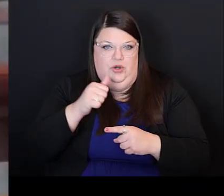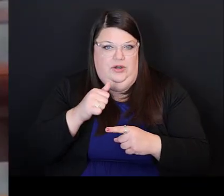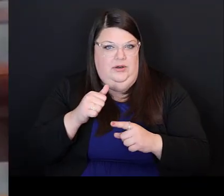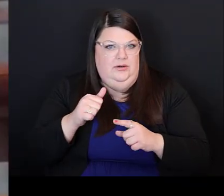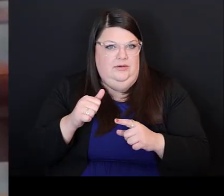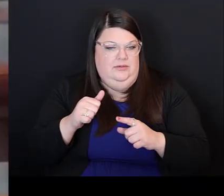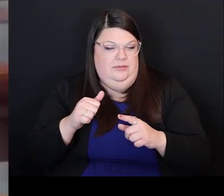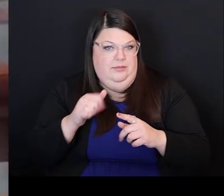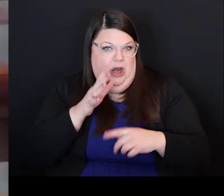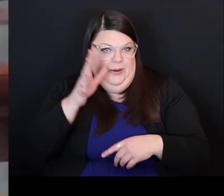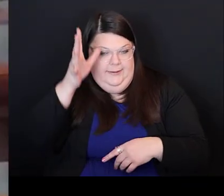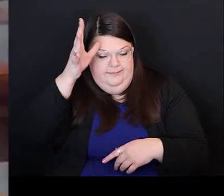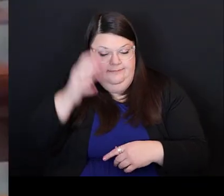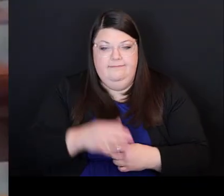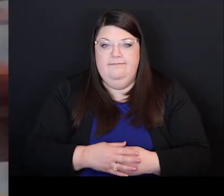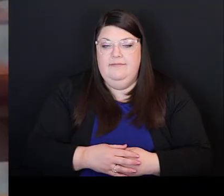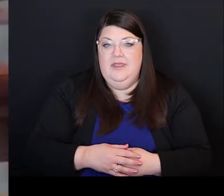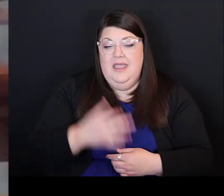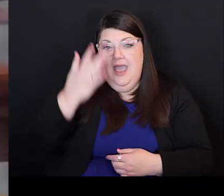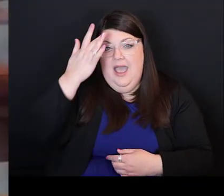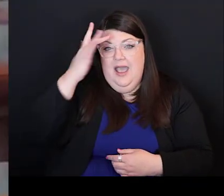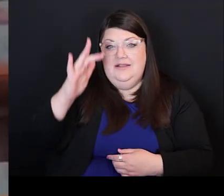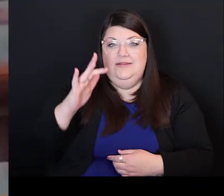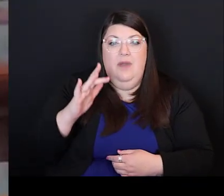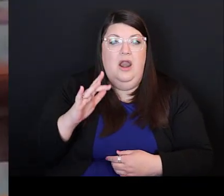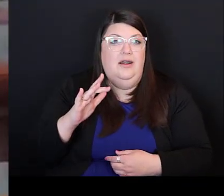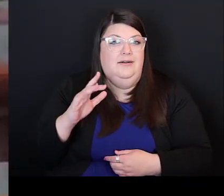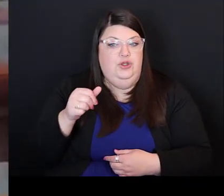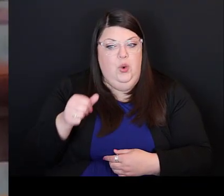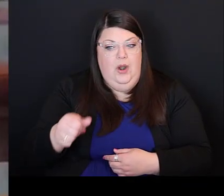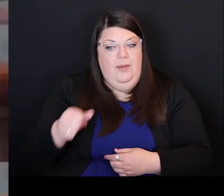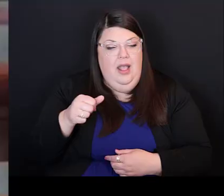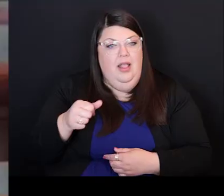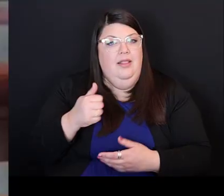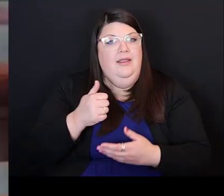A smart doorbell can be very useful to help monitor who's coming to the house.